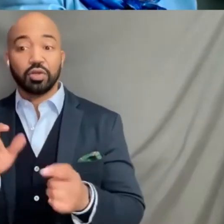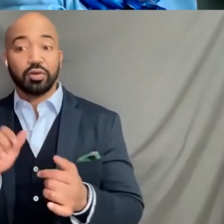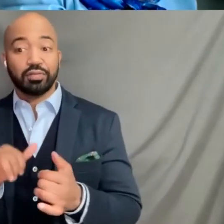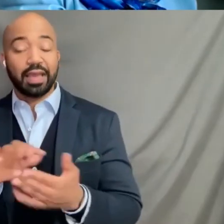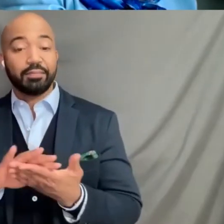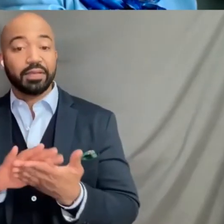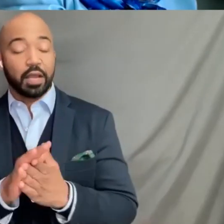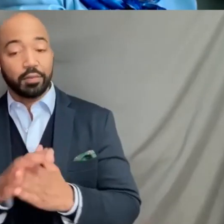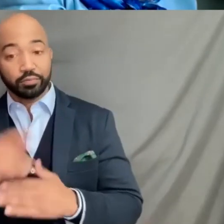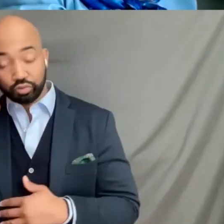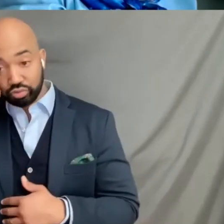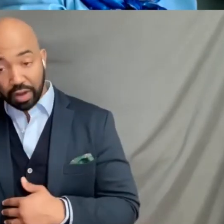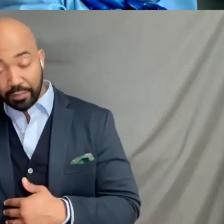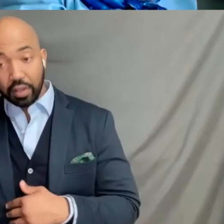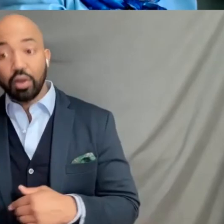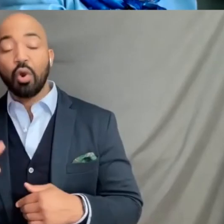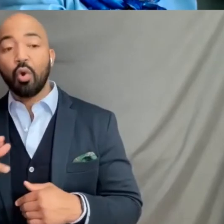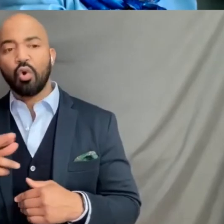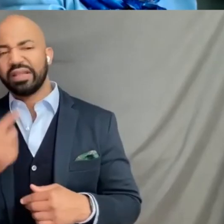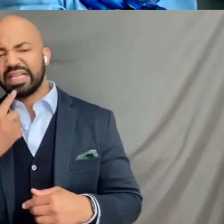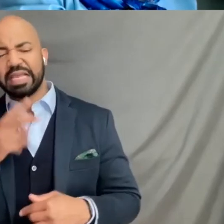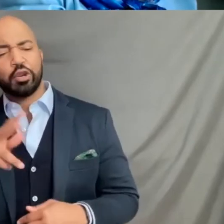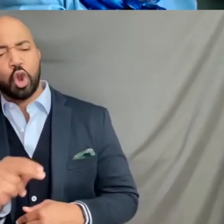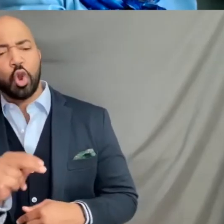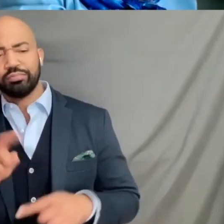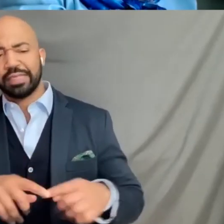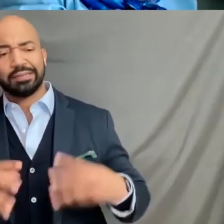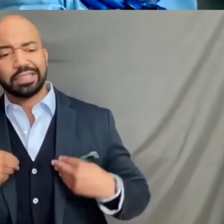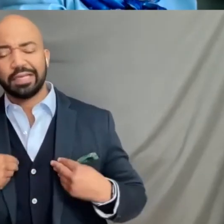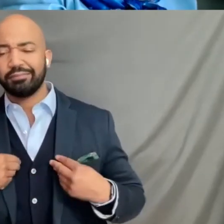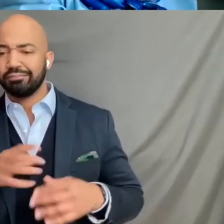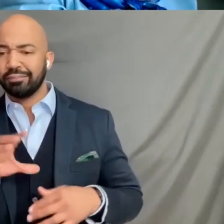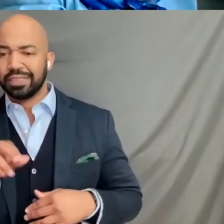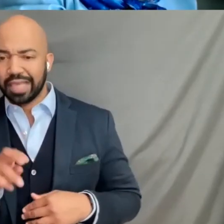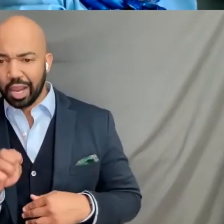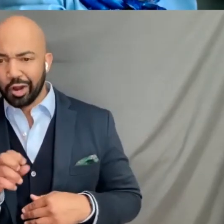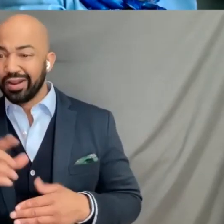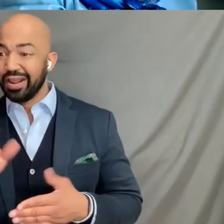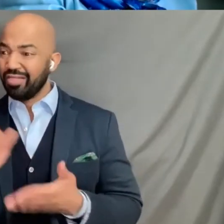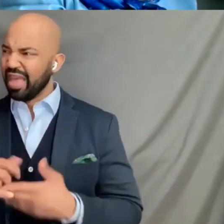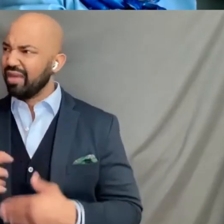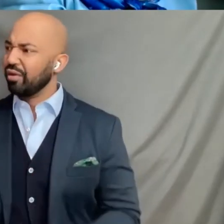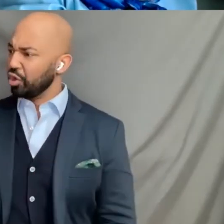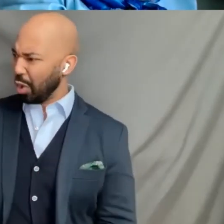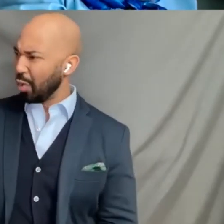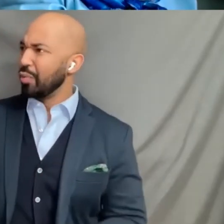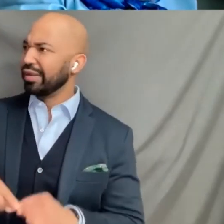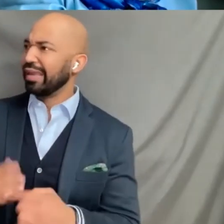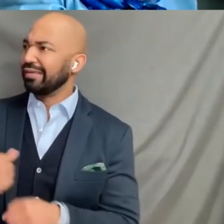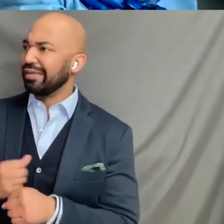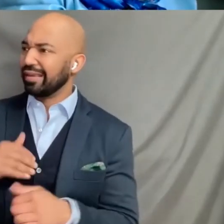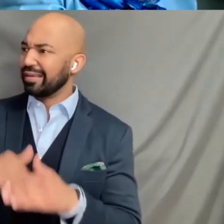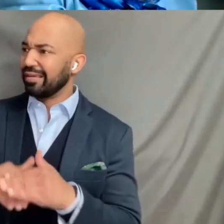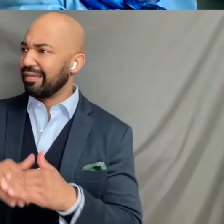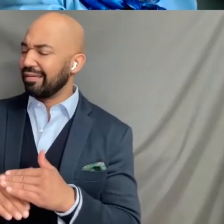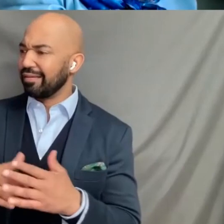or how it's just a denial of care and what denial of care feels like in terms of people wanting to access other forms of care.